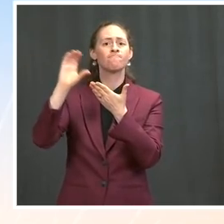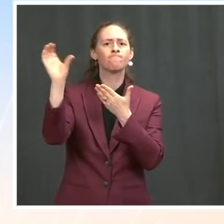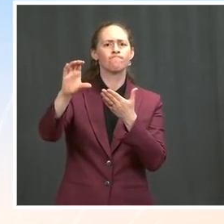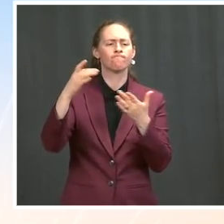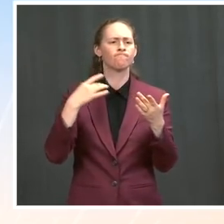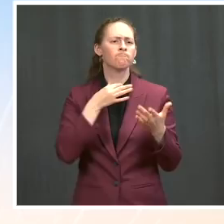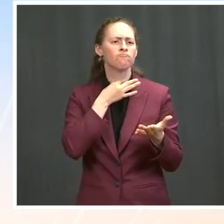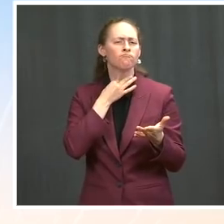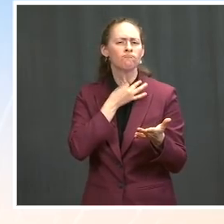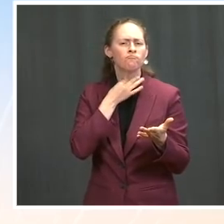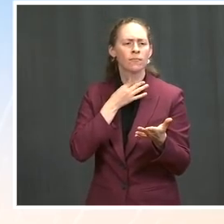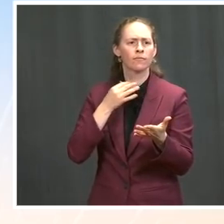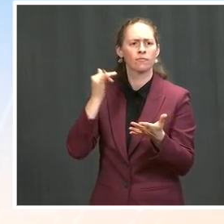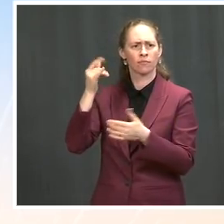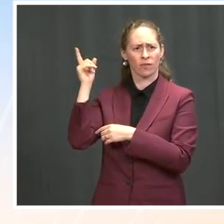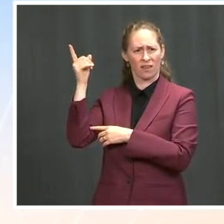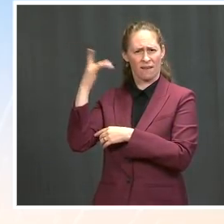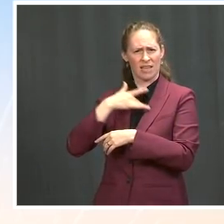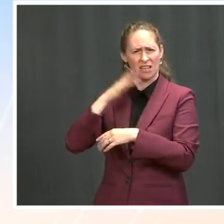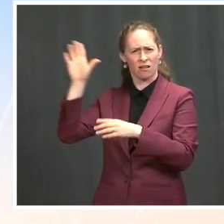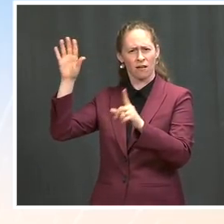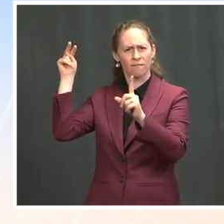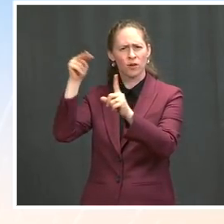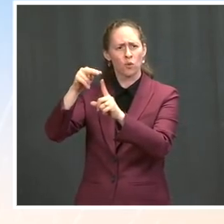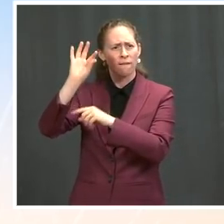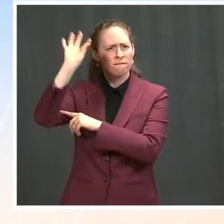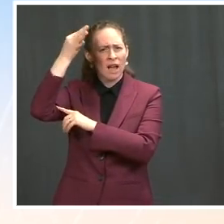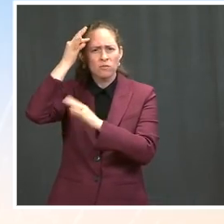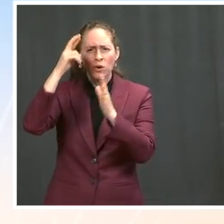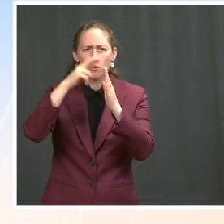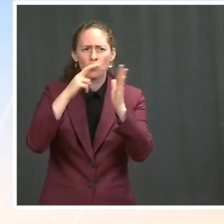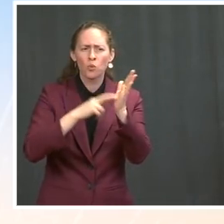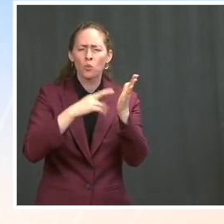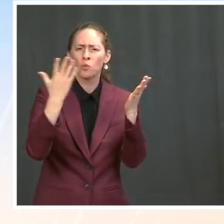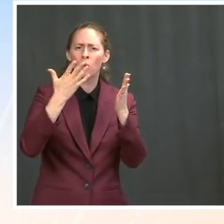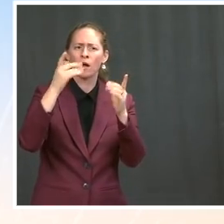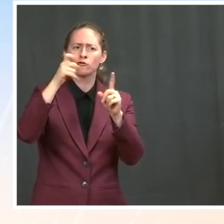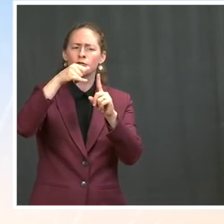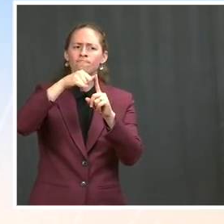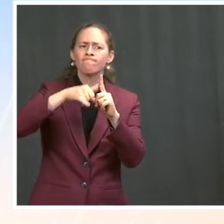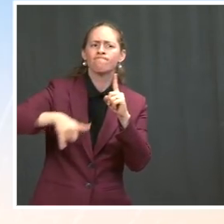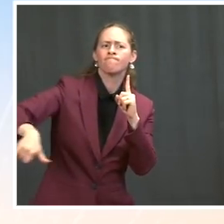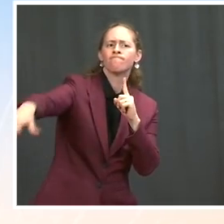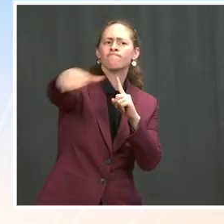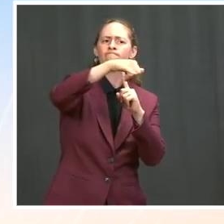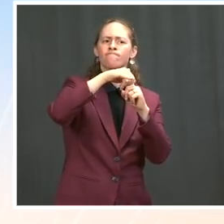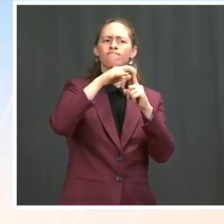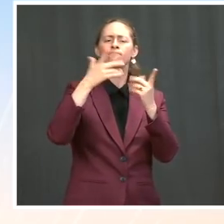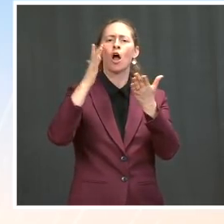federal rules or some kind of federal standard governing college athlete compensation? Or is that a decision that the administration believes